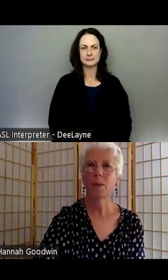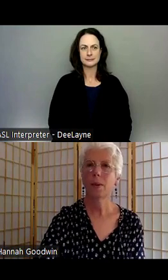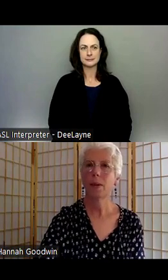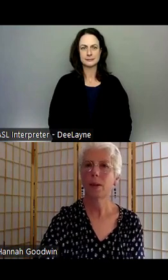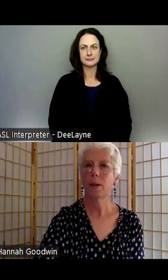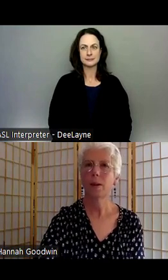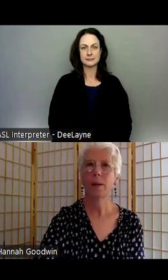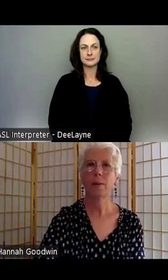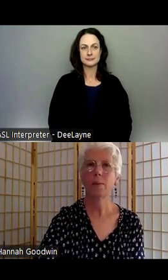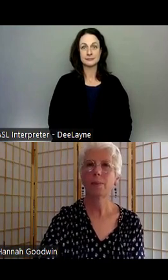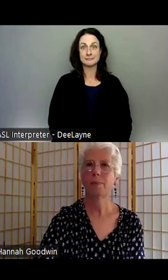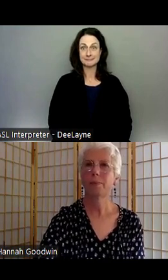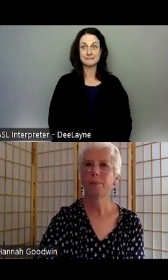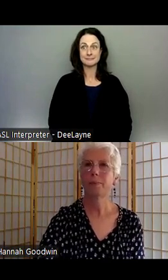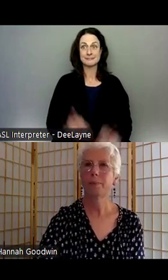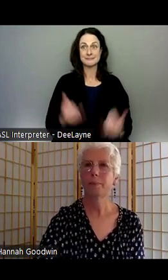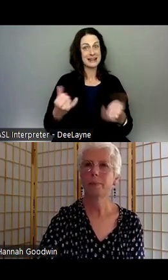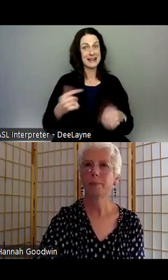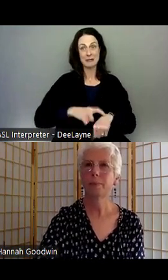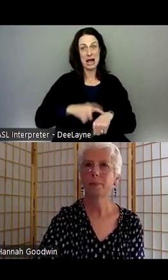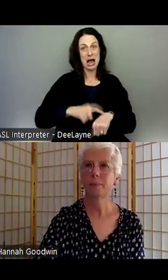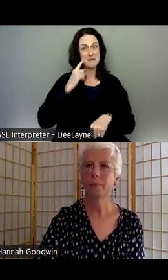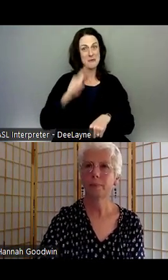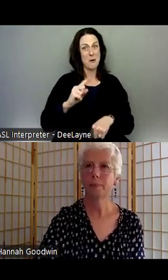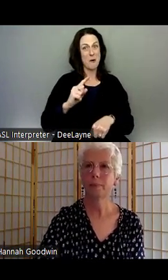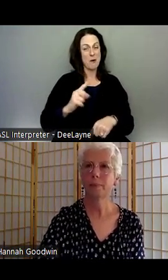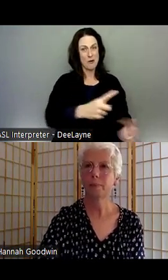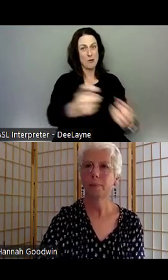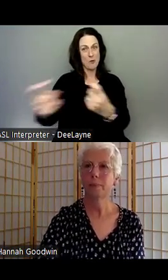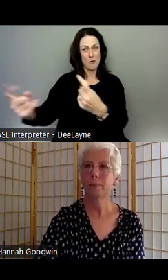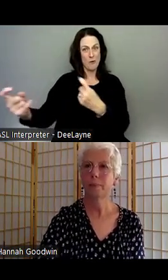Yes, we are at the Q&A portion of the webinar.